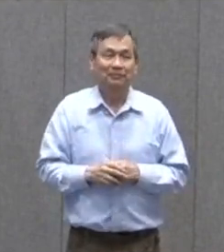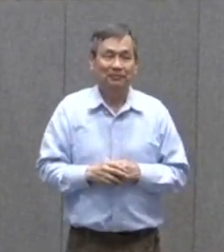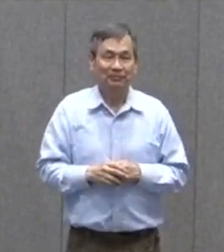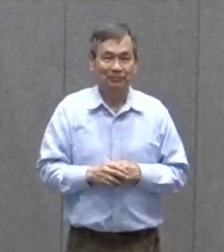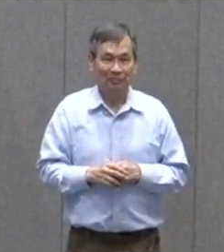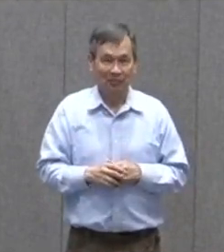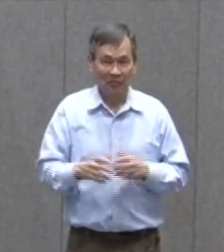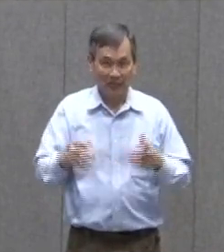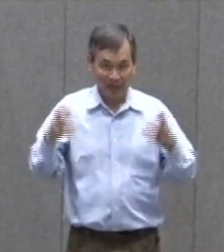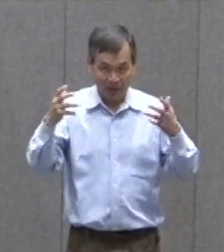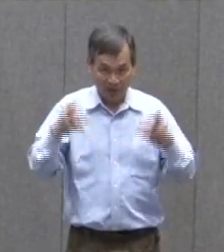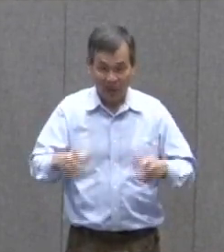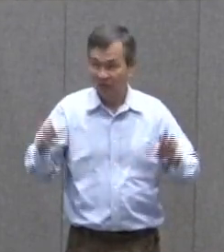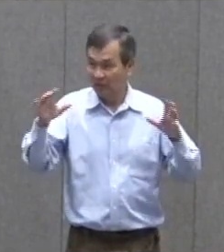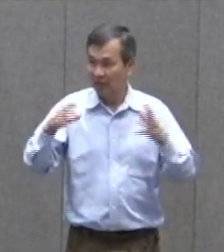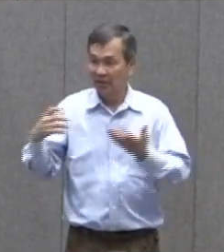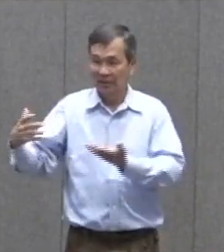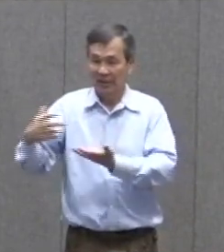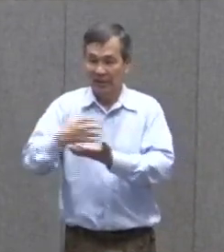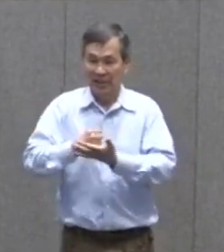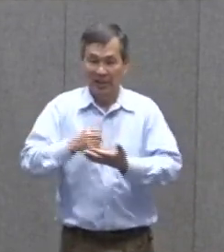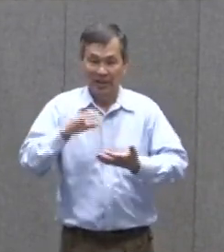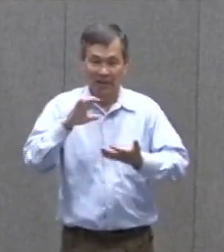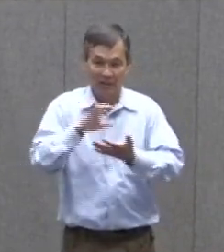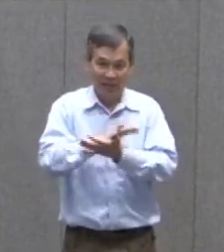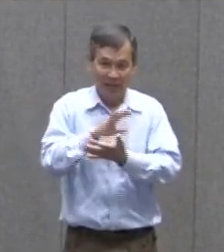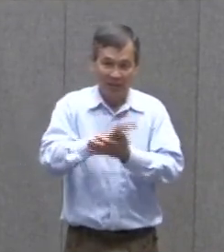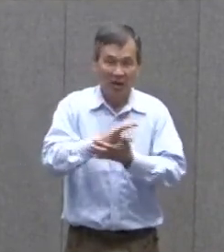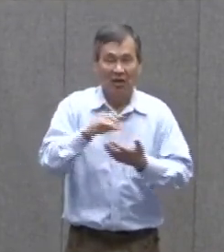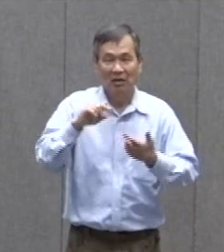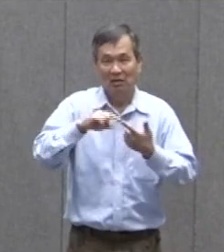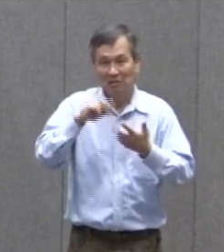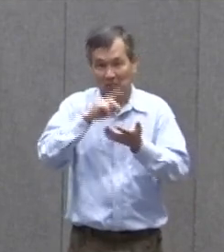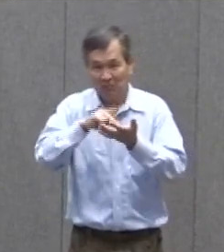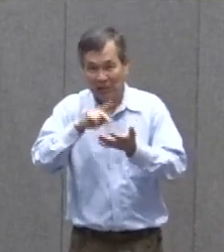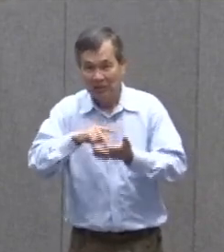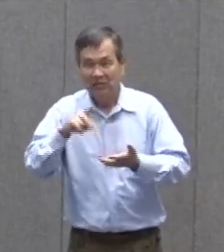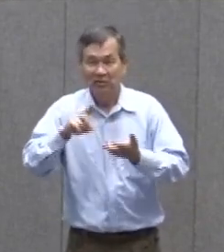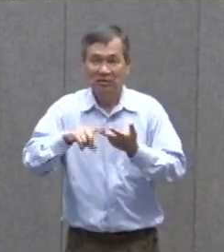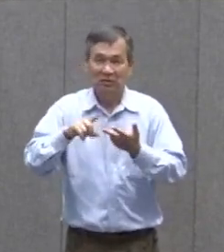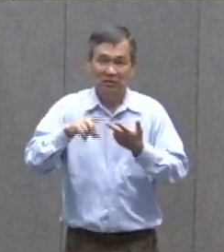This is where your supplies are super important. I have two pieces of paper.